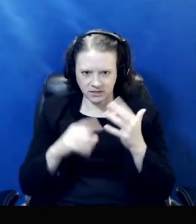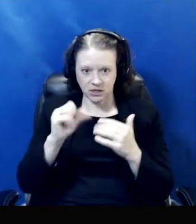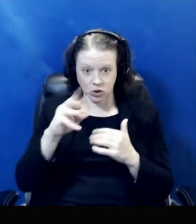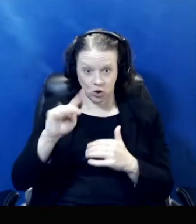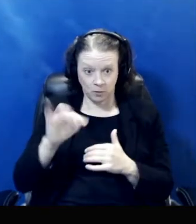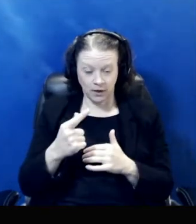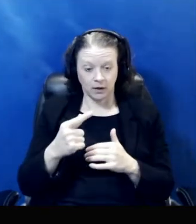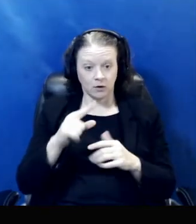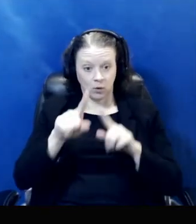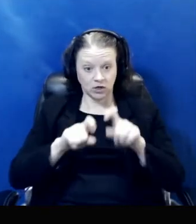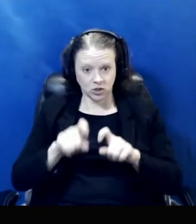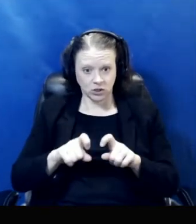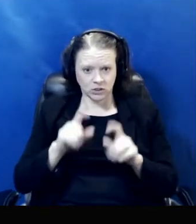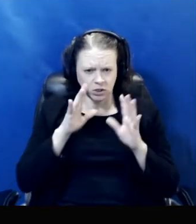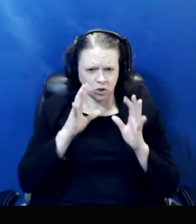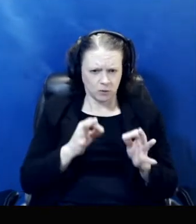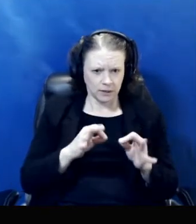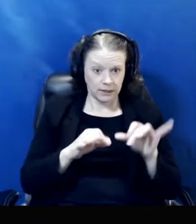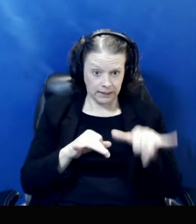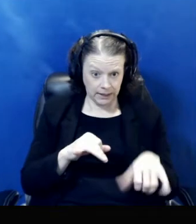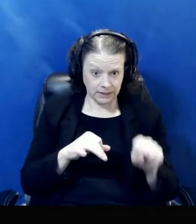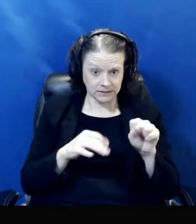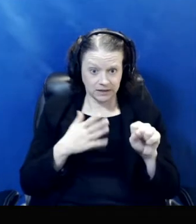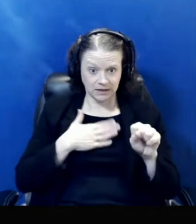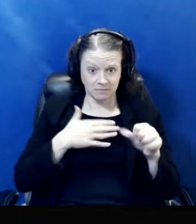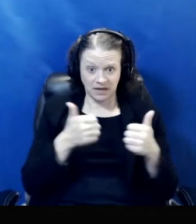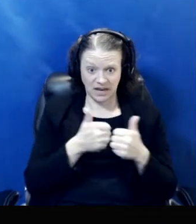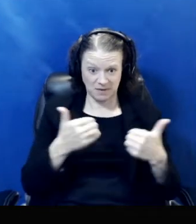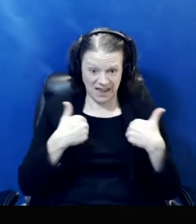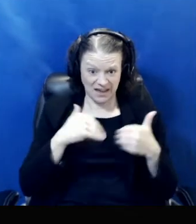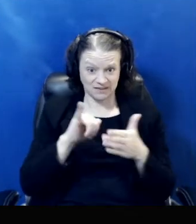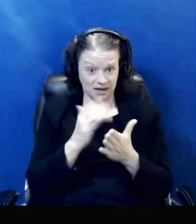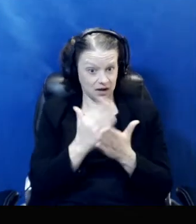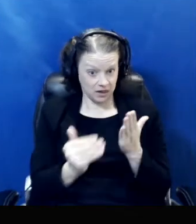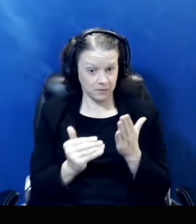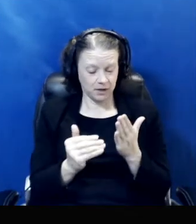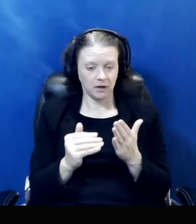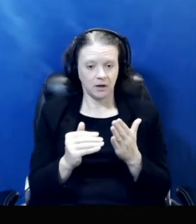My game totally has that element in it." Then they know that this XAG is going to be